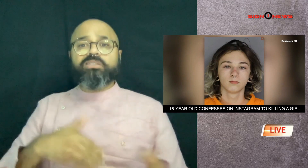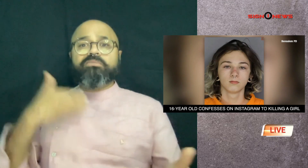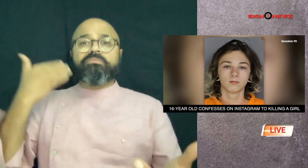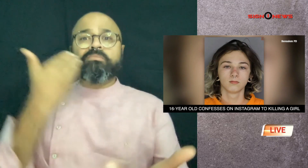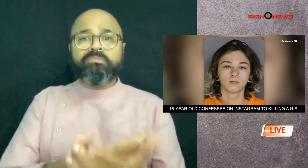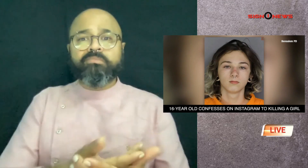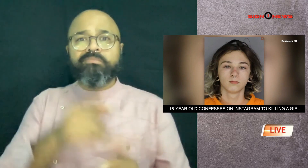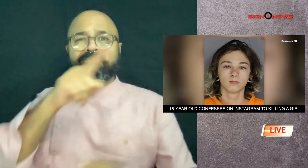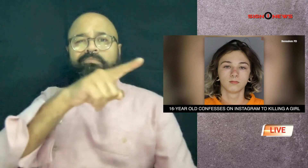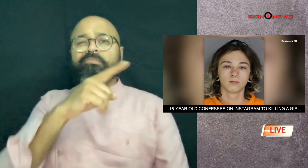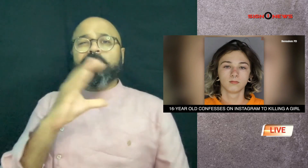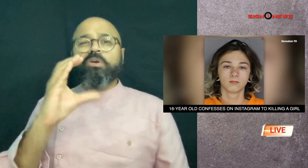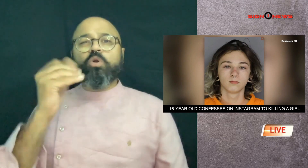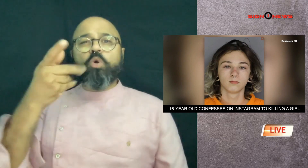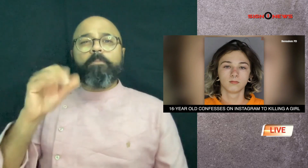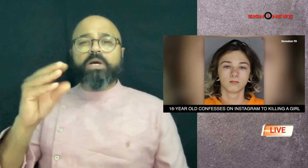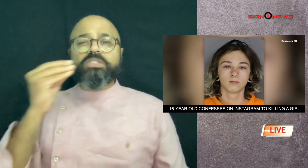when police arrived at Cooper's home